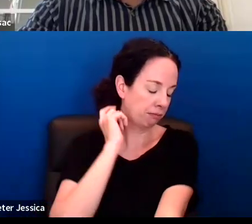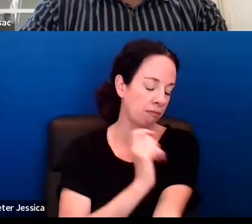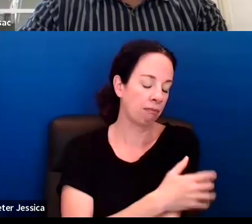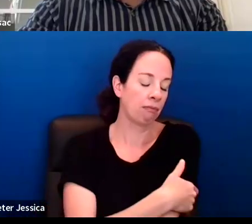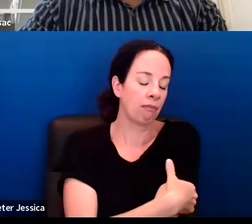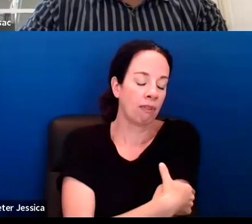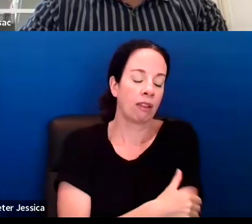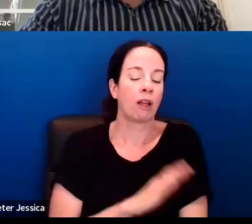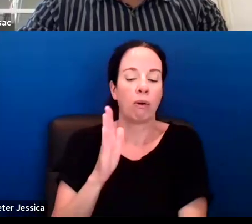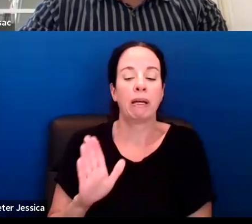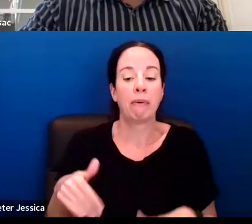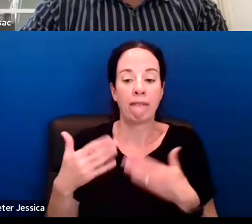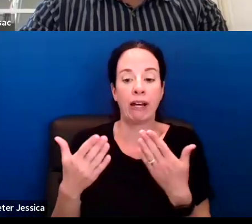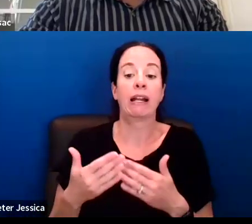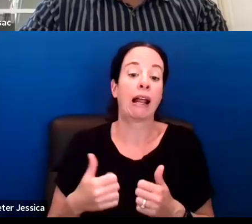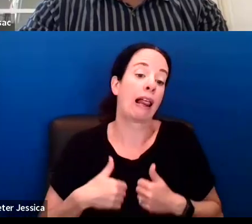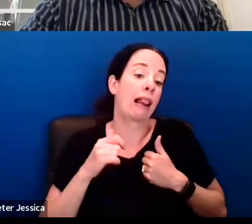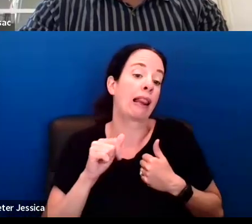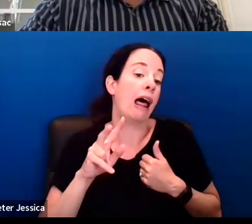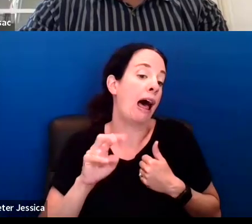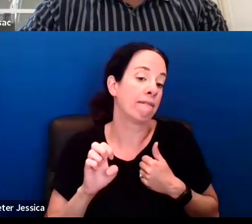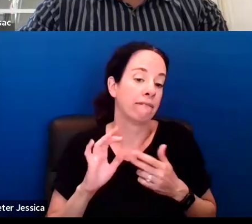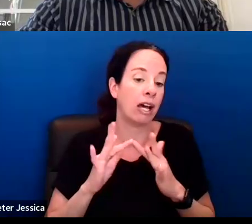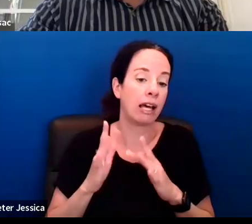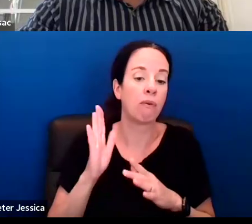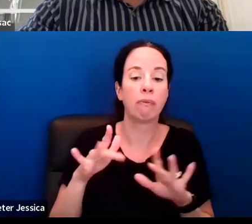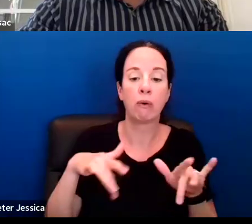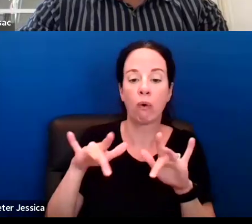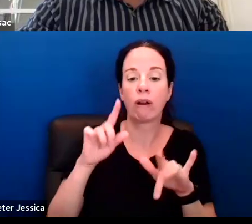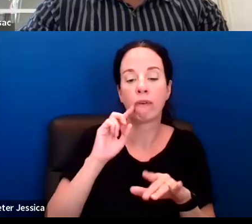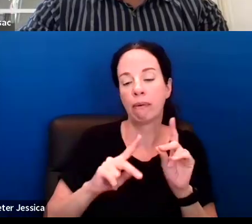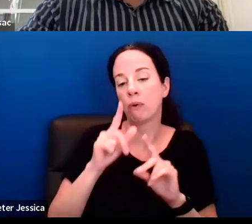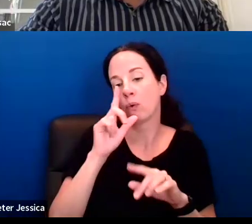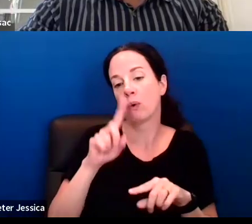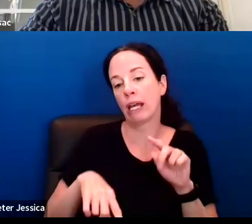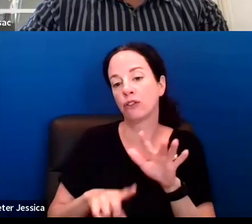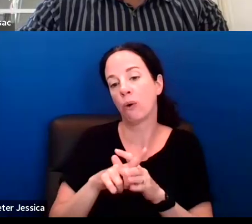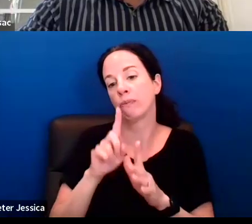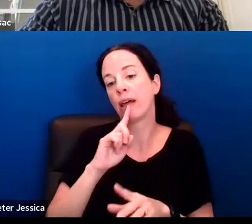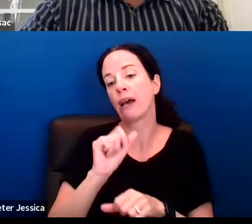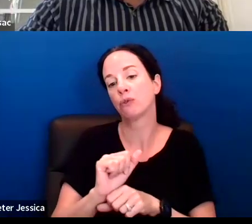live online, and will be recorded for those of you who can't, you know, make the actual training.